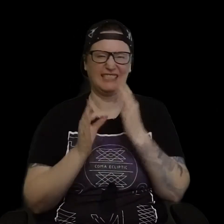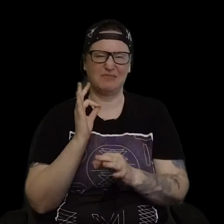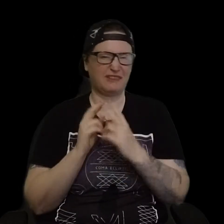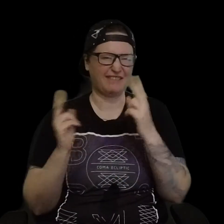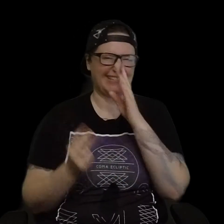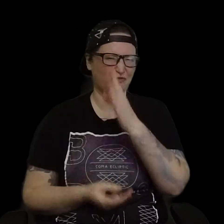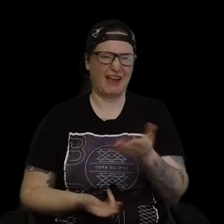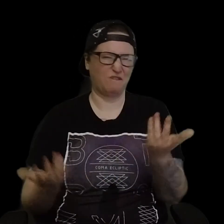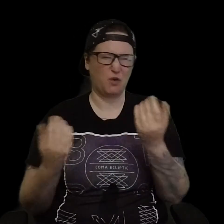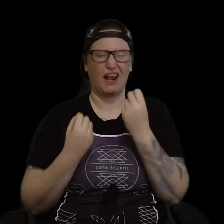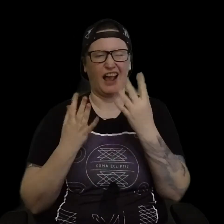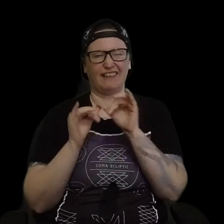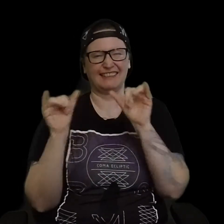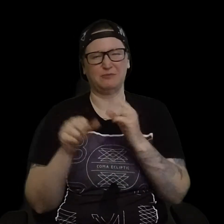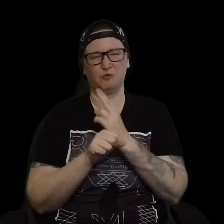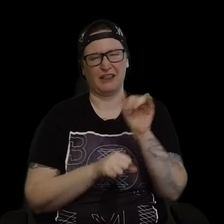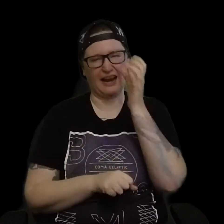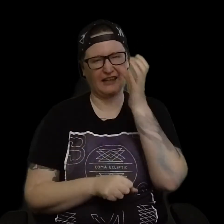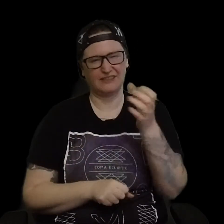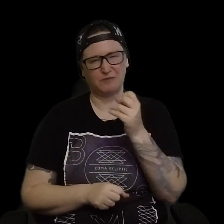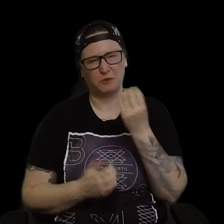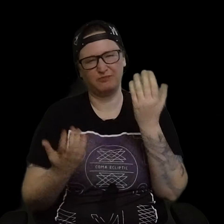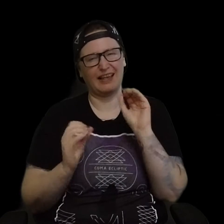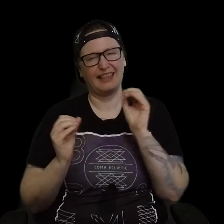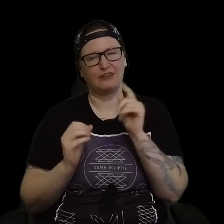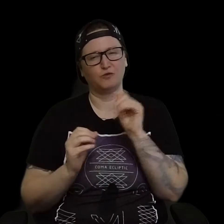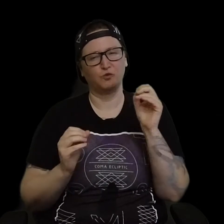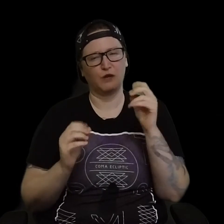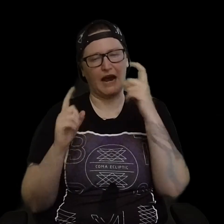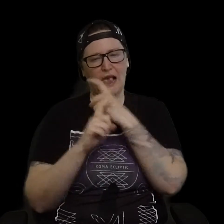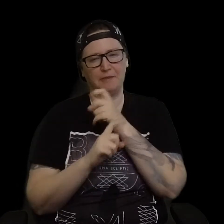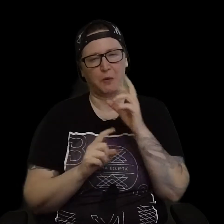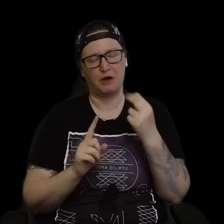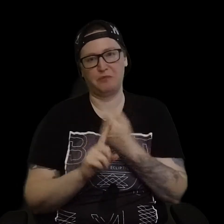fail so pretty simple pretty straightforward a lot of systems use that concept so it's nothing too